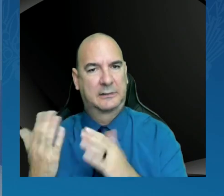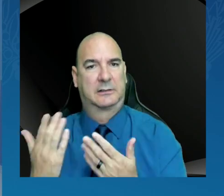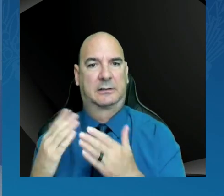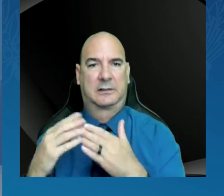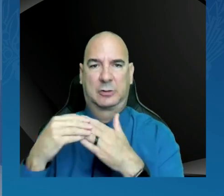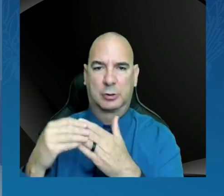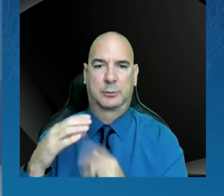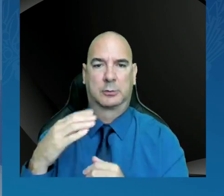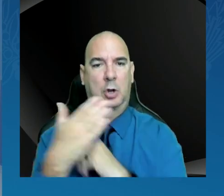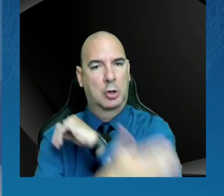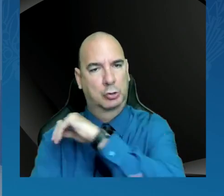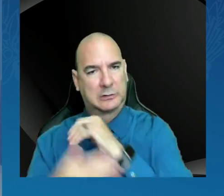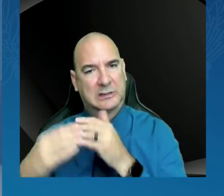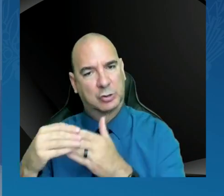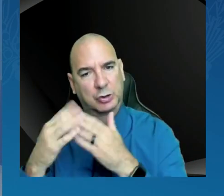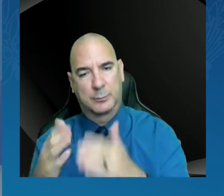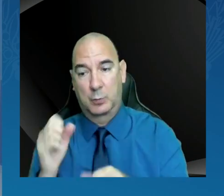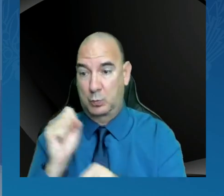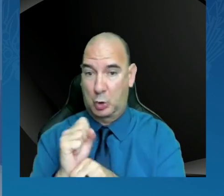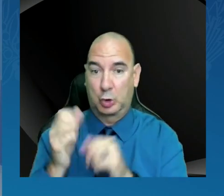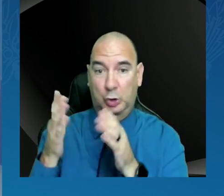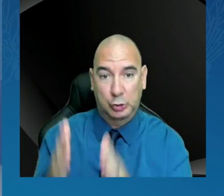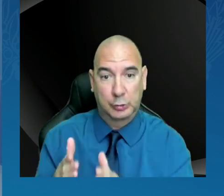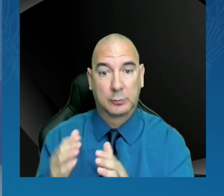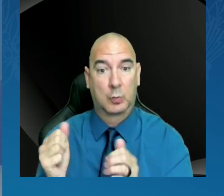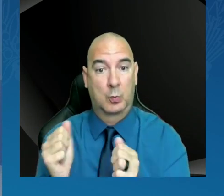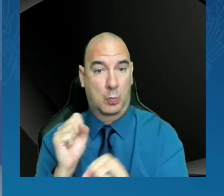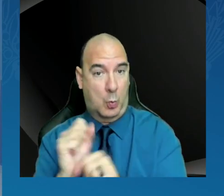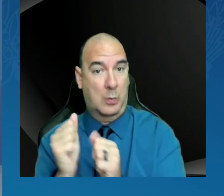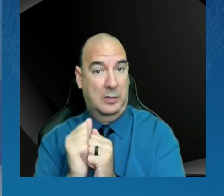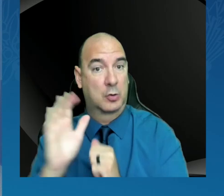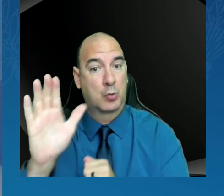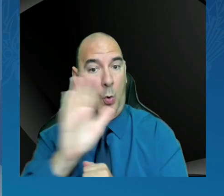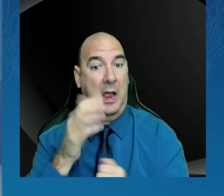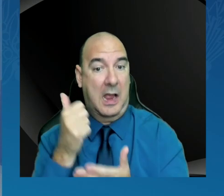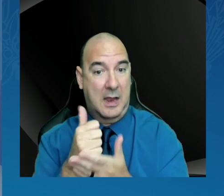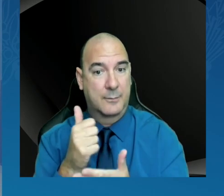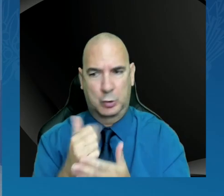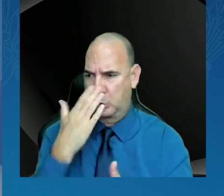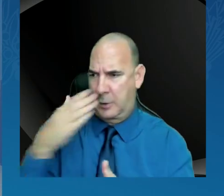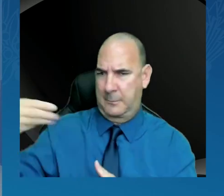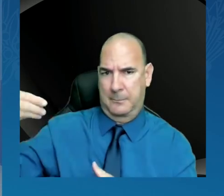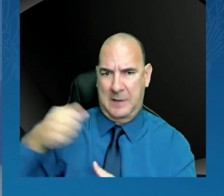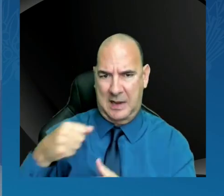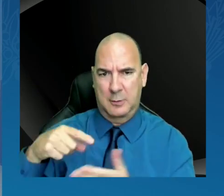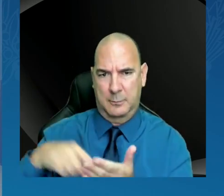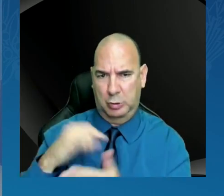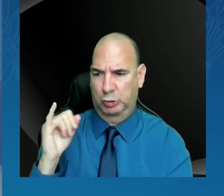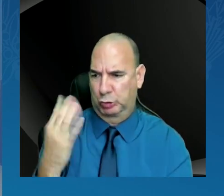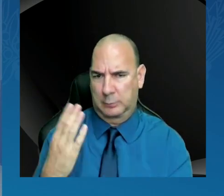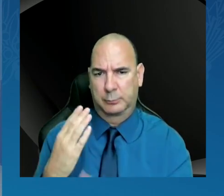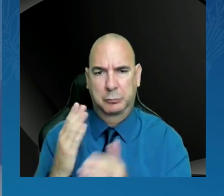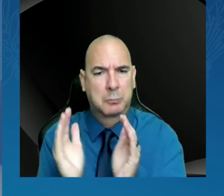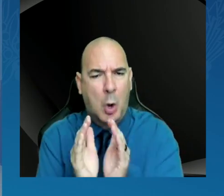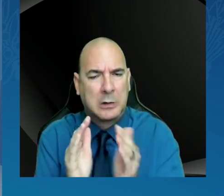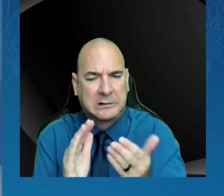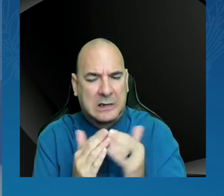With your help, we are creating good-paying jobs in small towns and big cities; jobs for nurses and doctors;